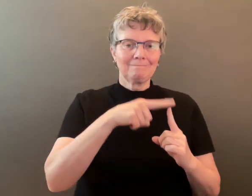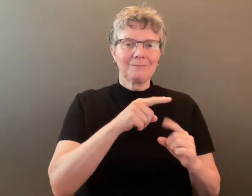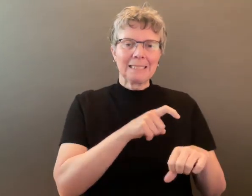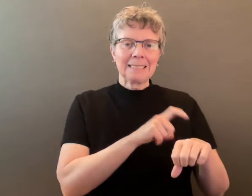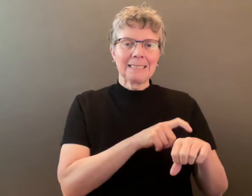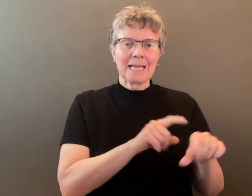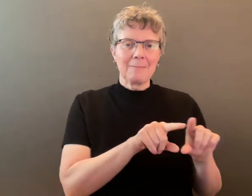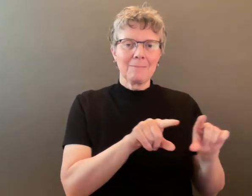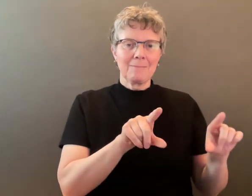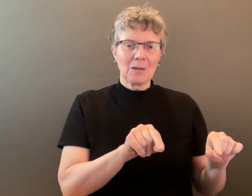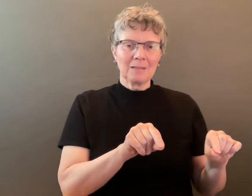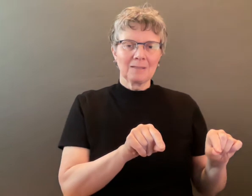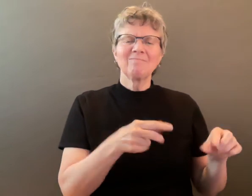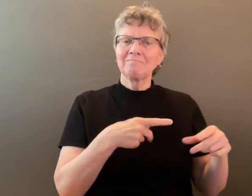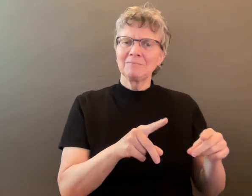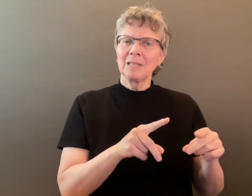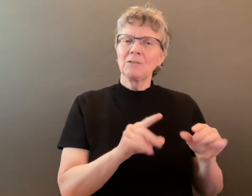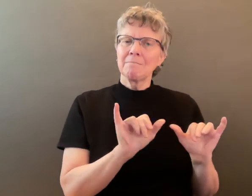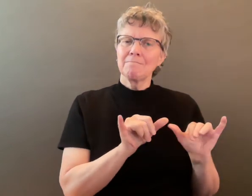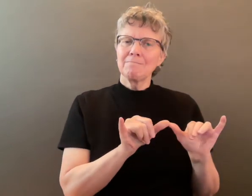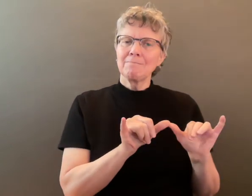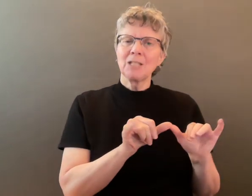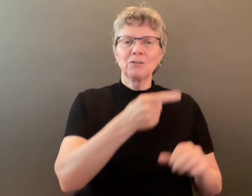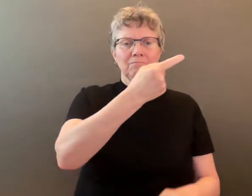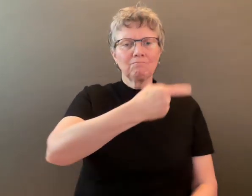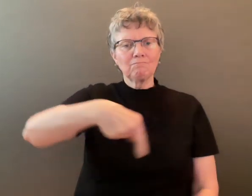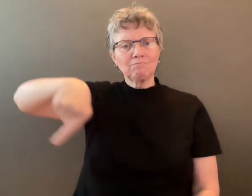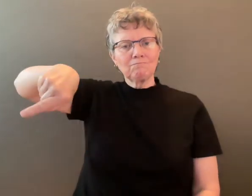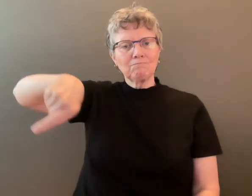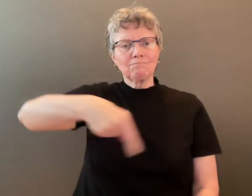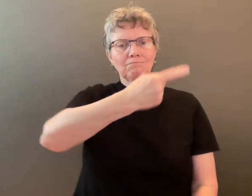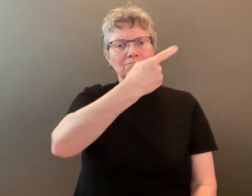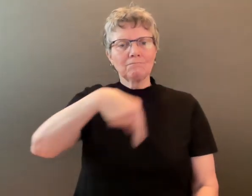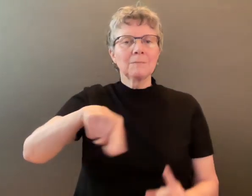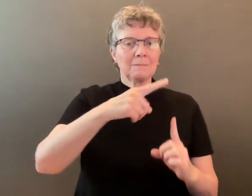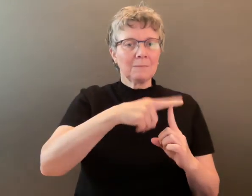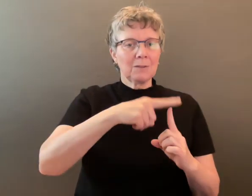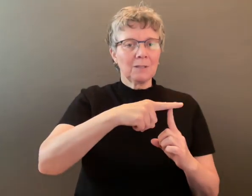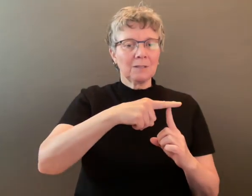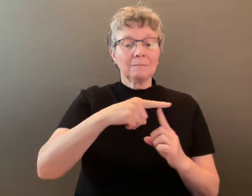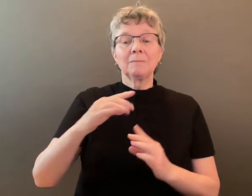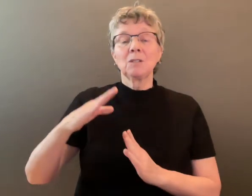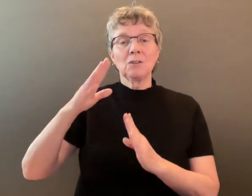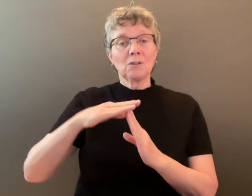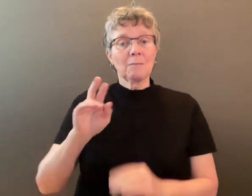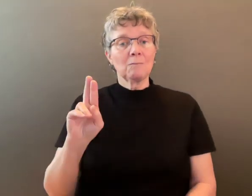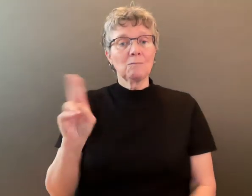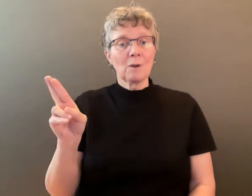lets us measure the period of our swing. Now, in the top right, you can play around with different